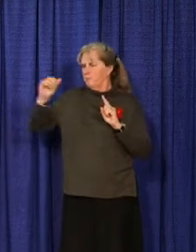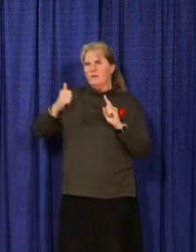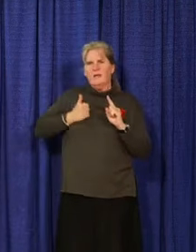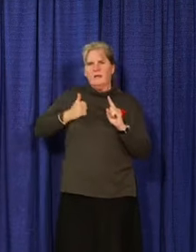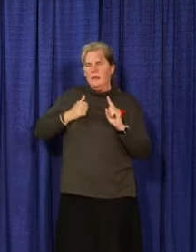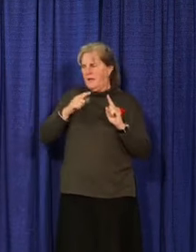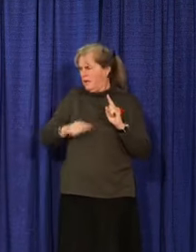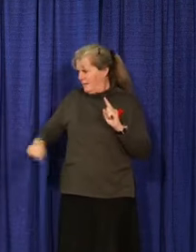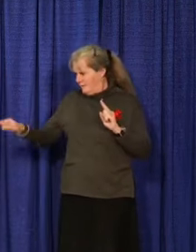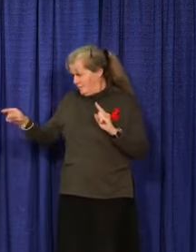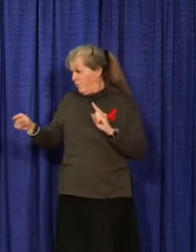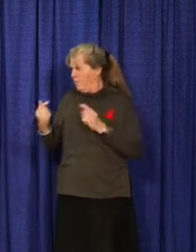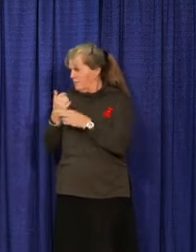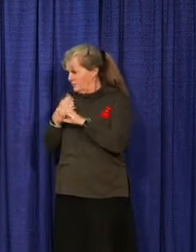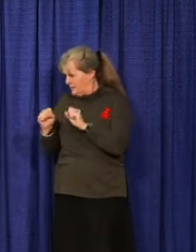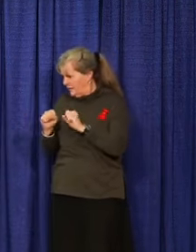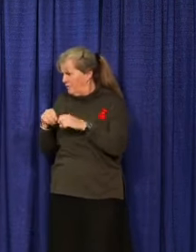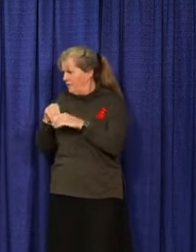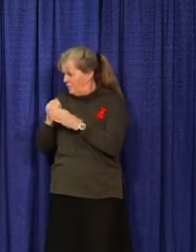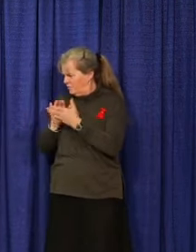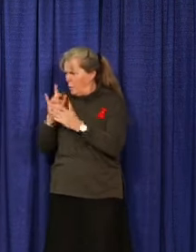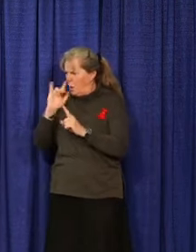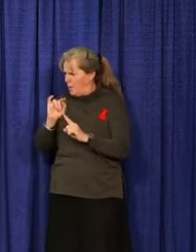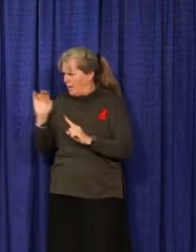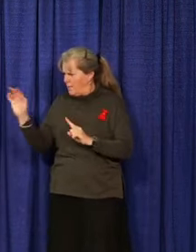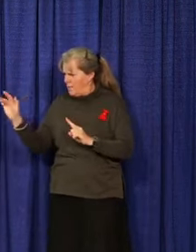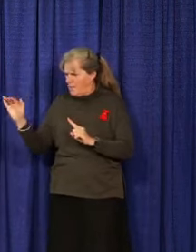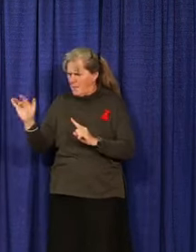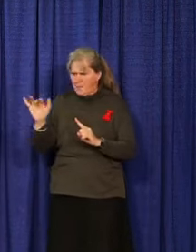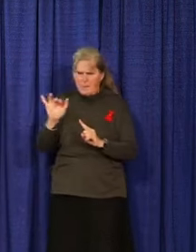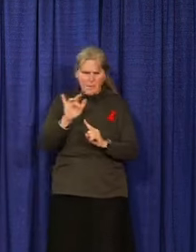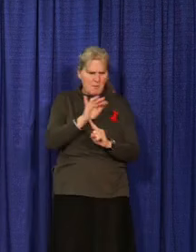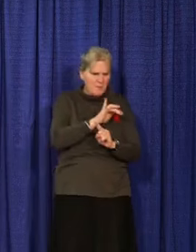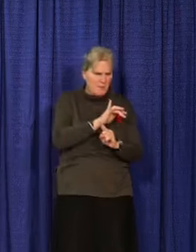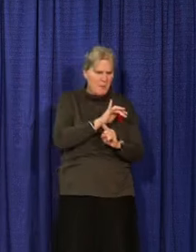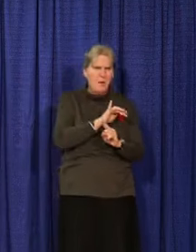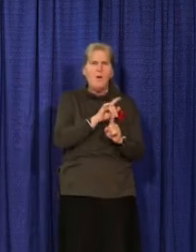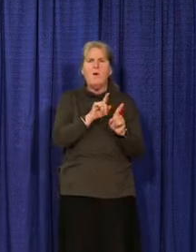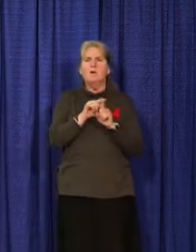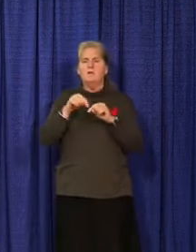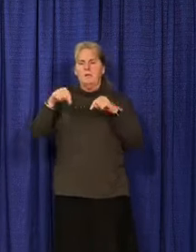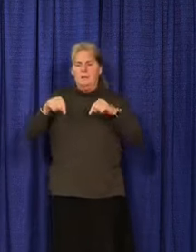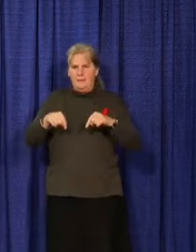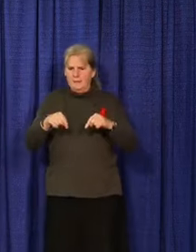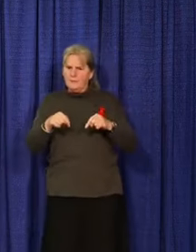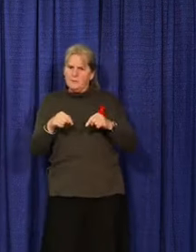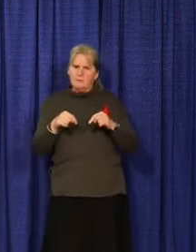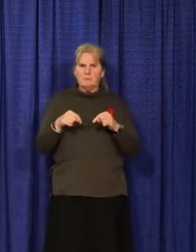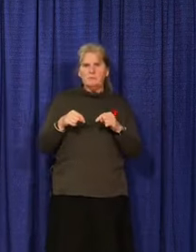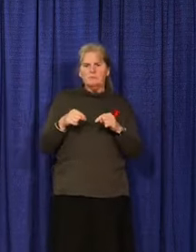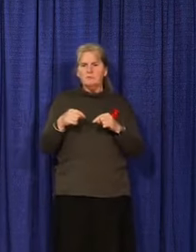that students can safely return to school. We have built in flexibility with the ability for us to